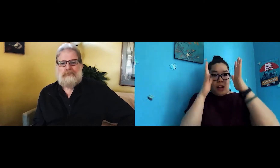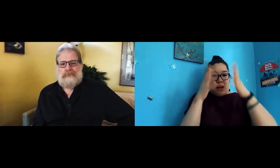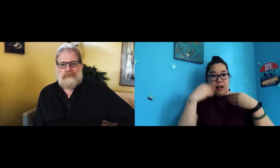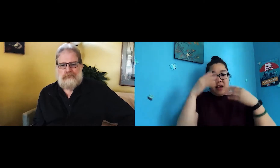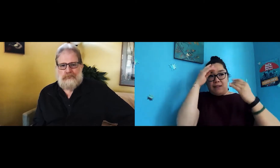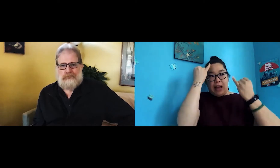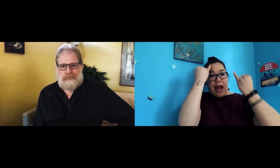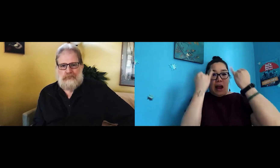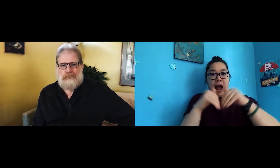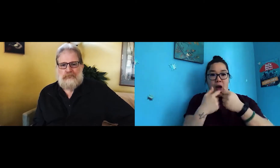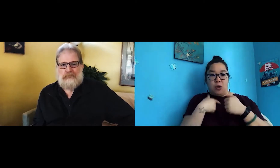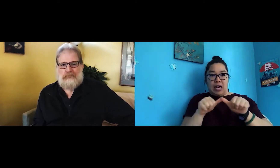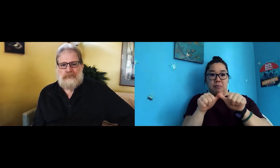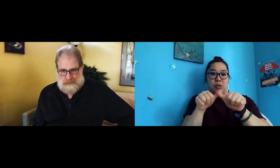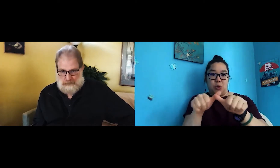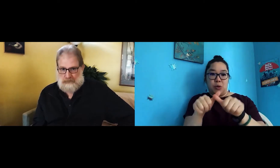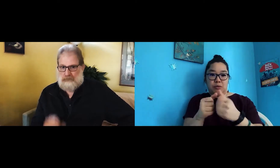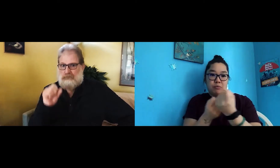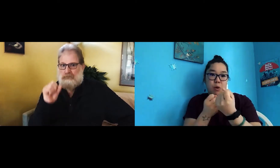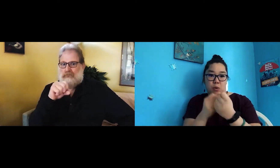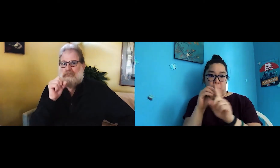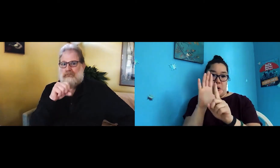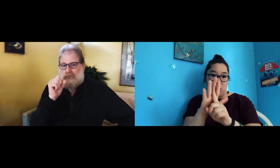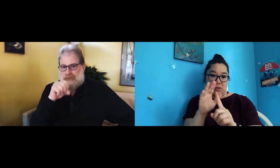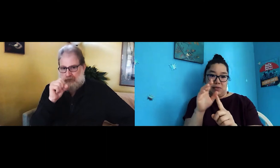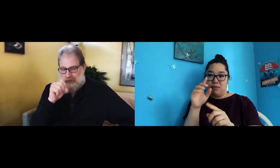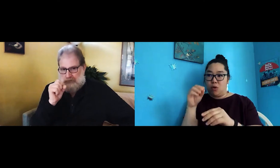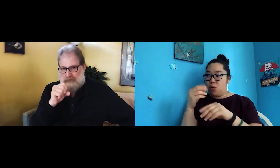what ideas you have, how we can continue to support and provide opportunity,